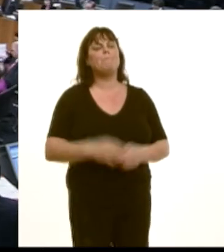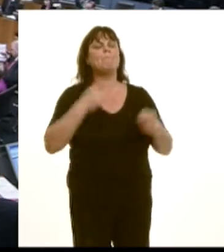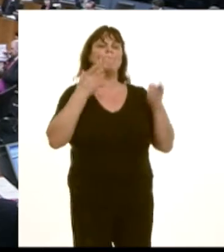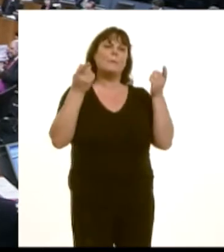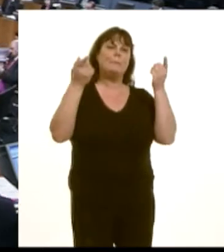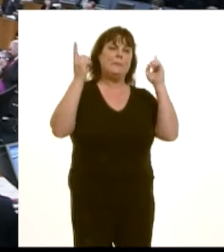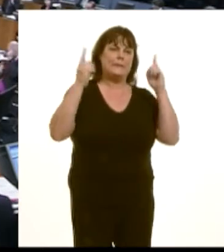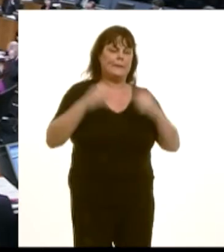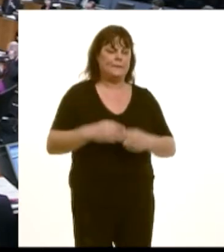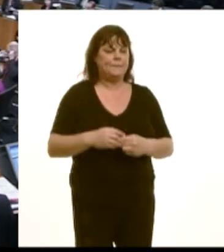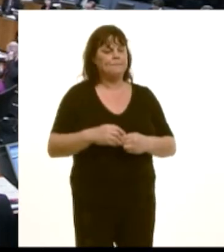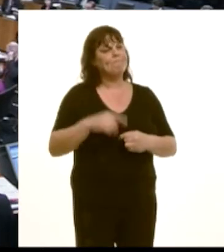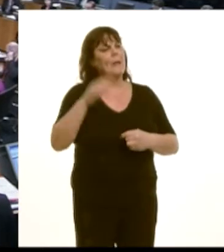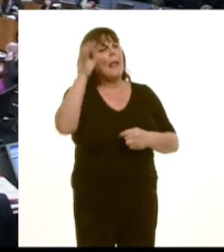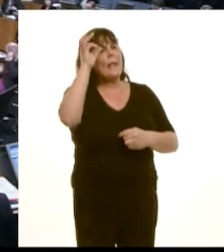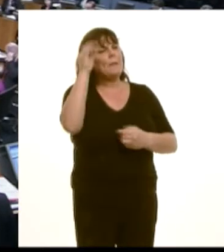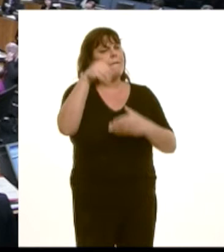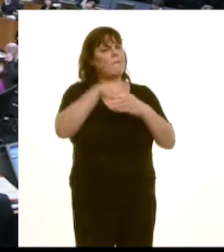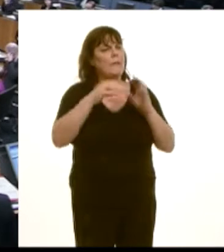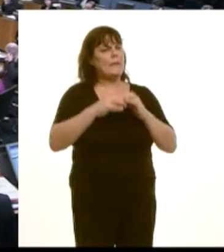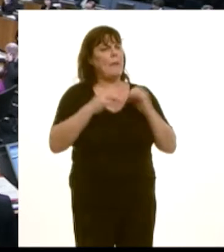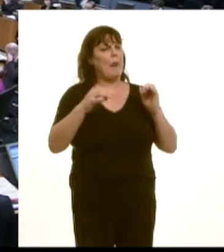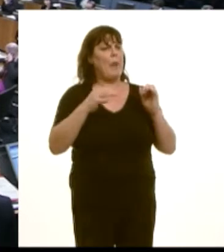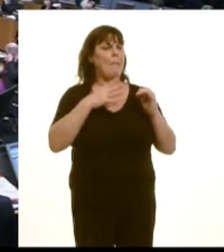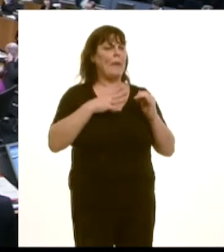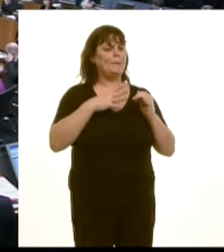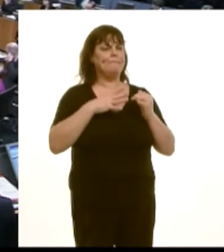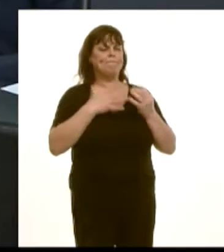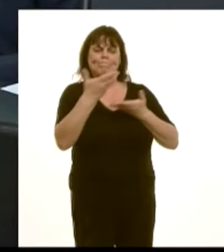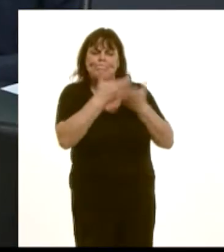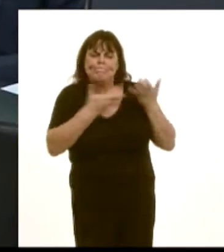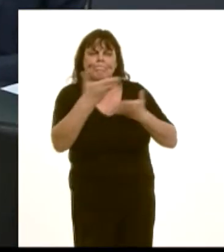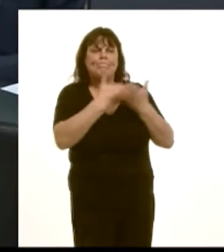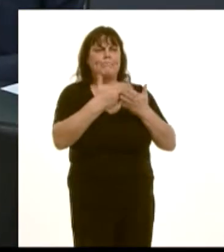this Assembly has been critical today of mental health services for children and young people